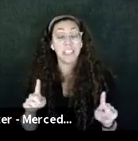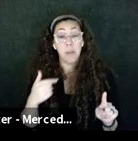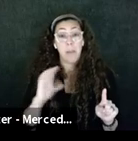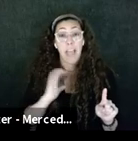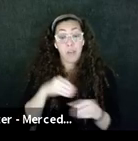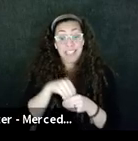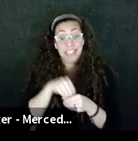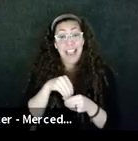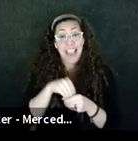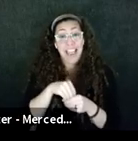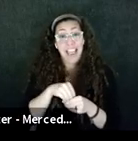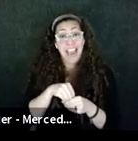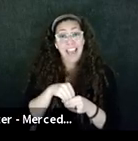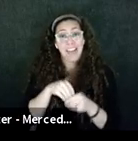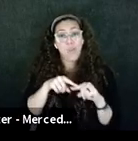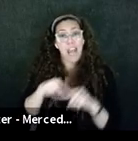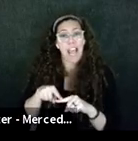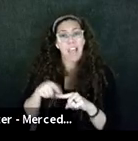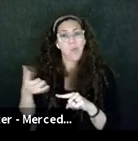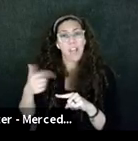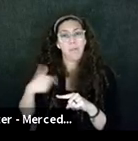Jason Williams: And not only our early relationships, but the environment that we grow up in.